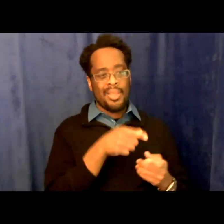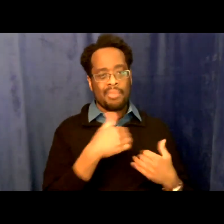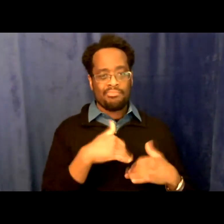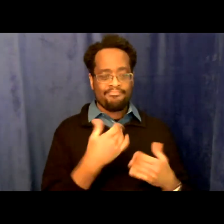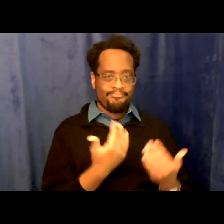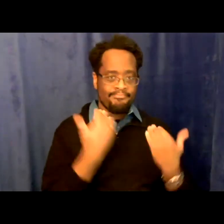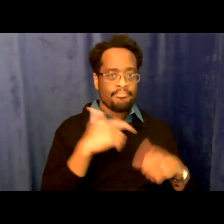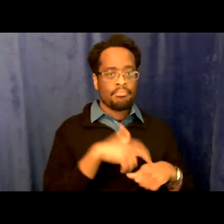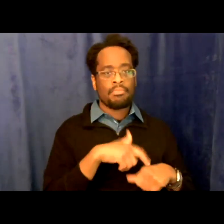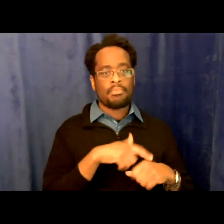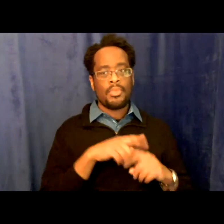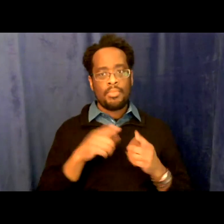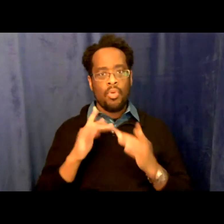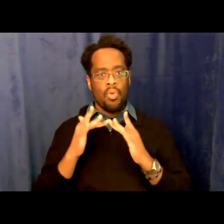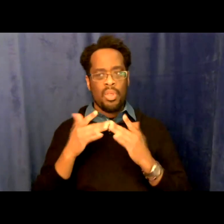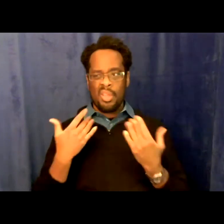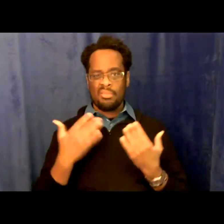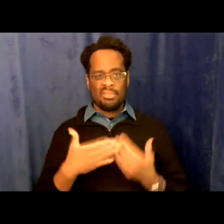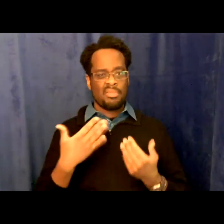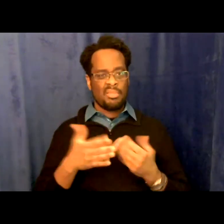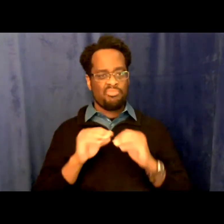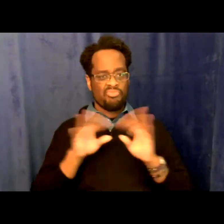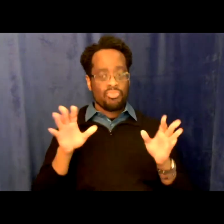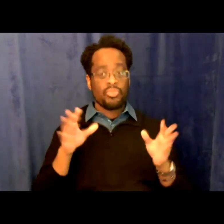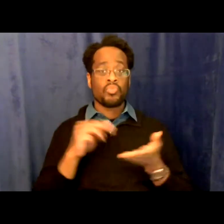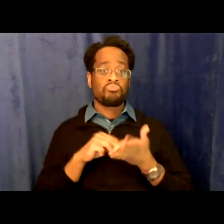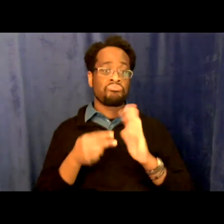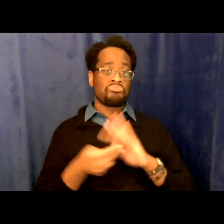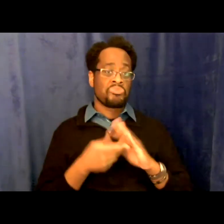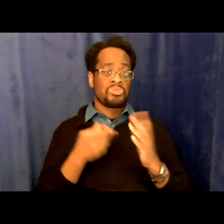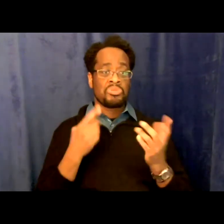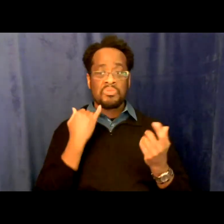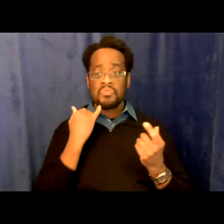help how can they add to this and that can be a lot going through all that video